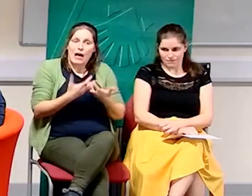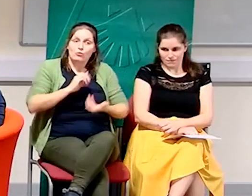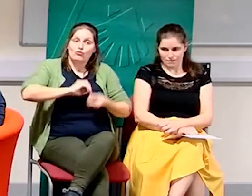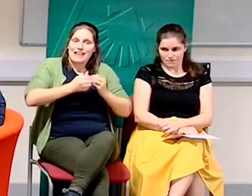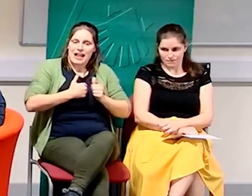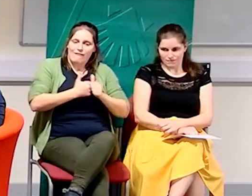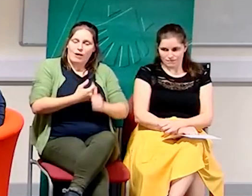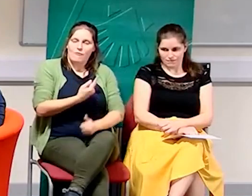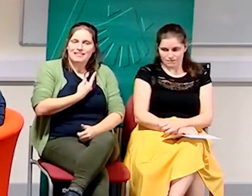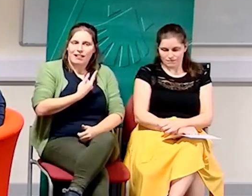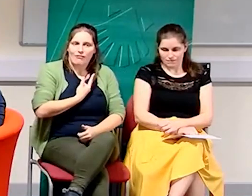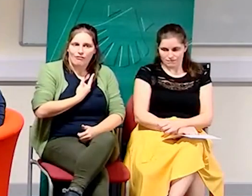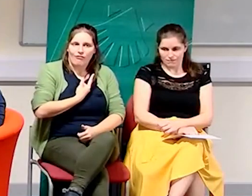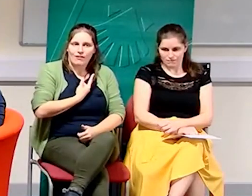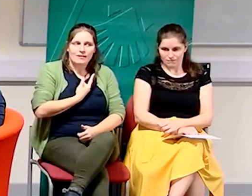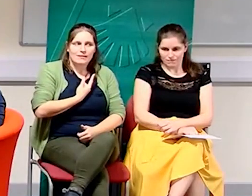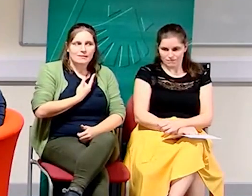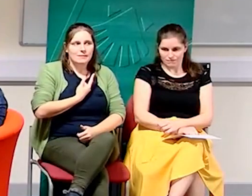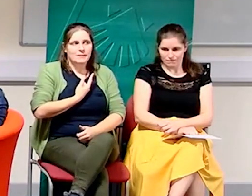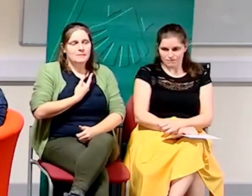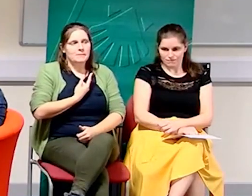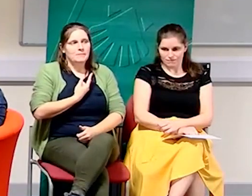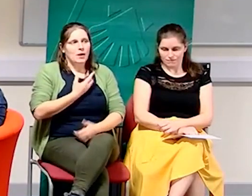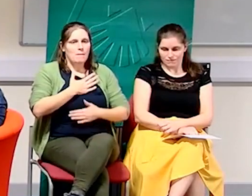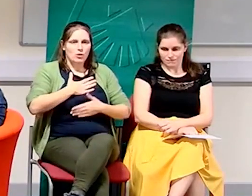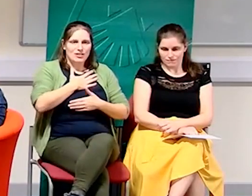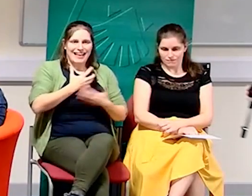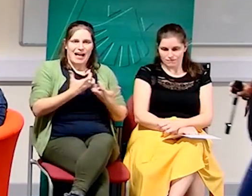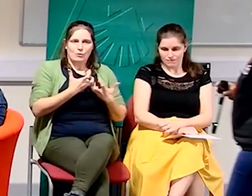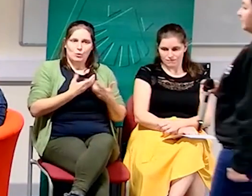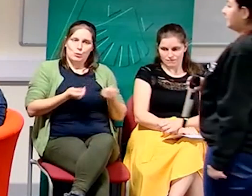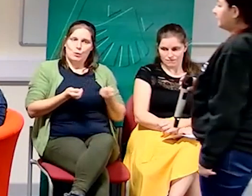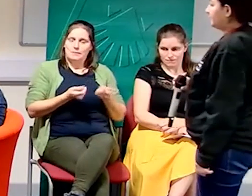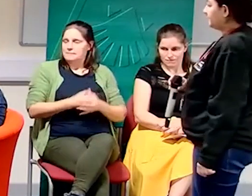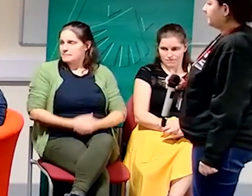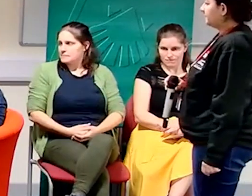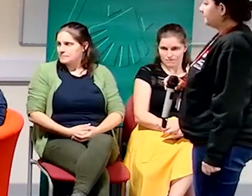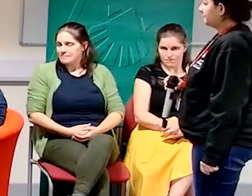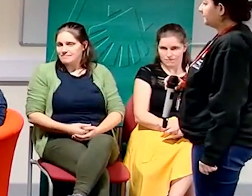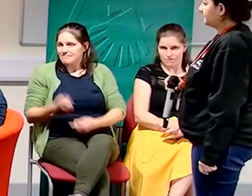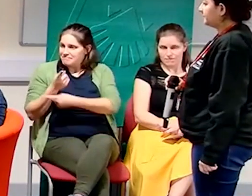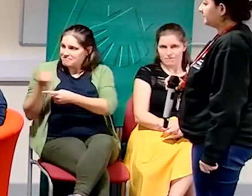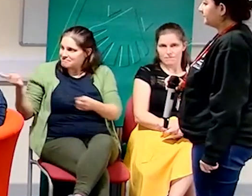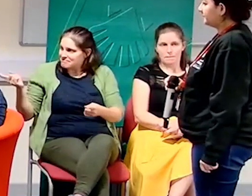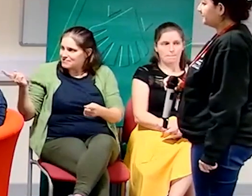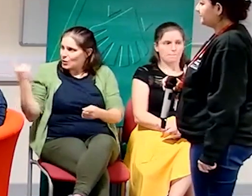to not burn out emotionally any thoughts from the panel who like to start us off